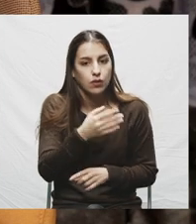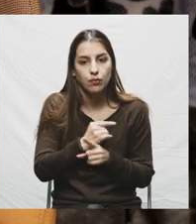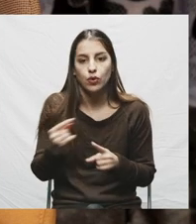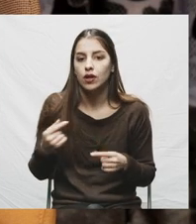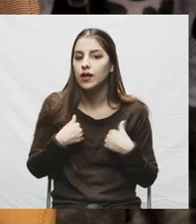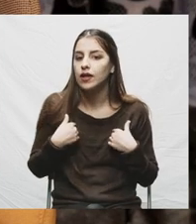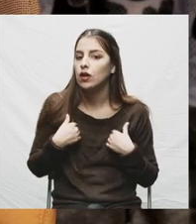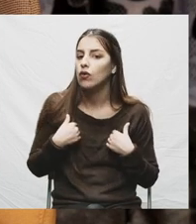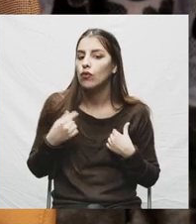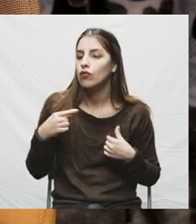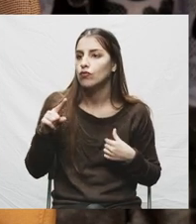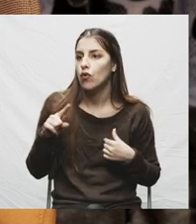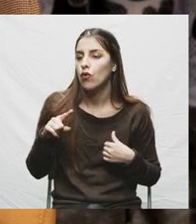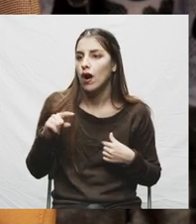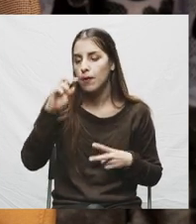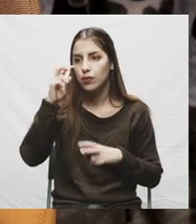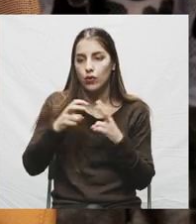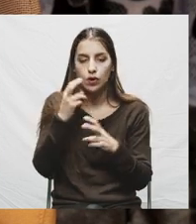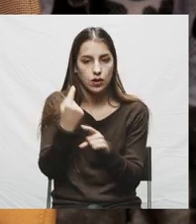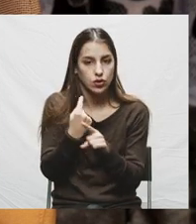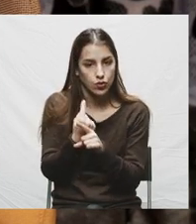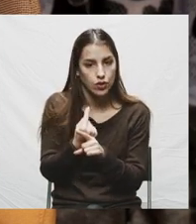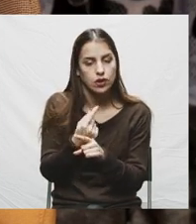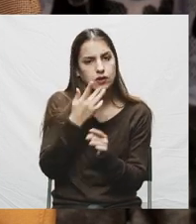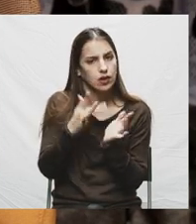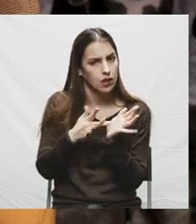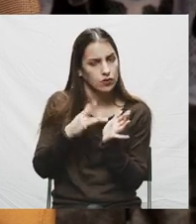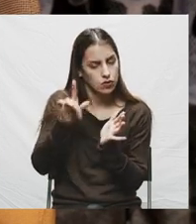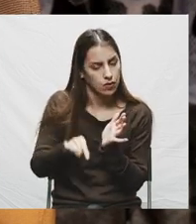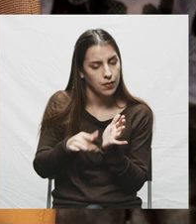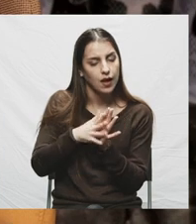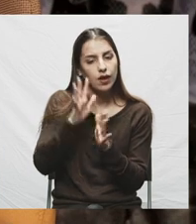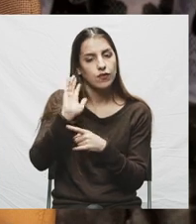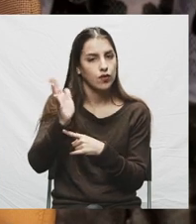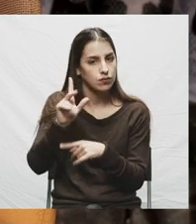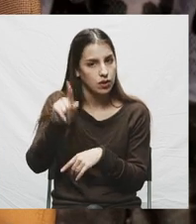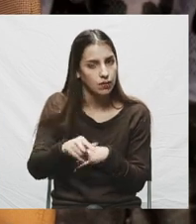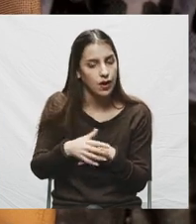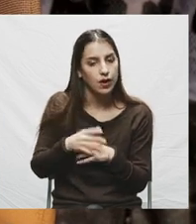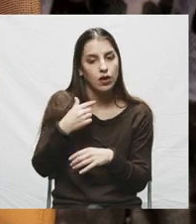because I’m behind things, many times, books, films